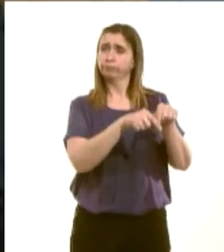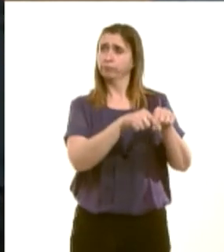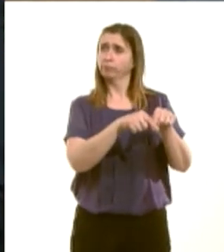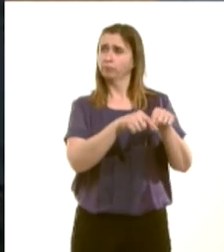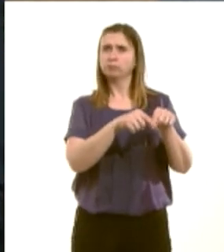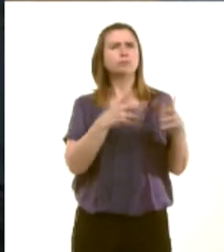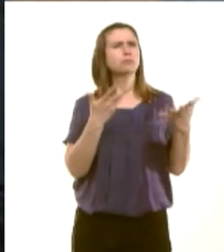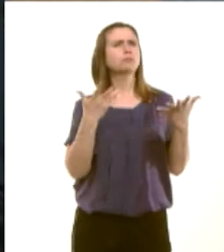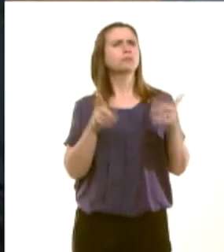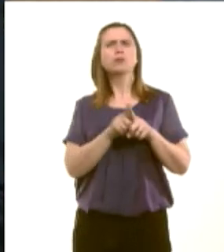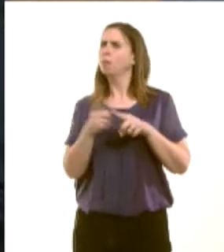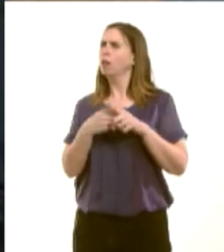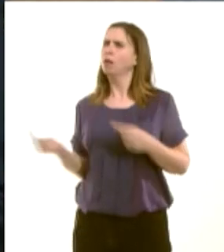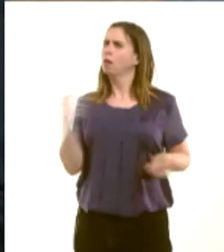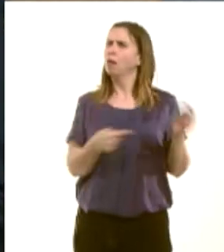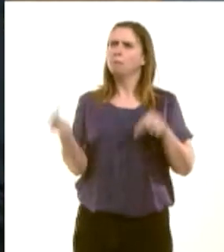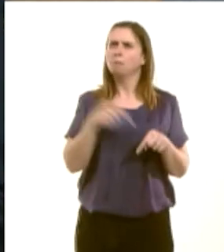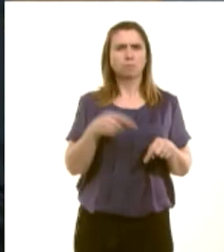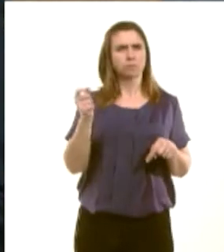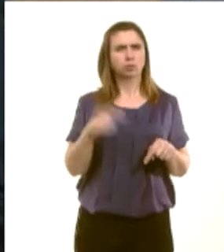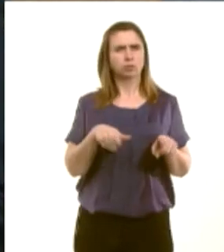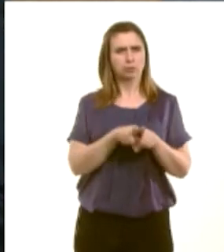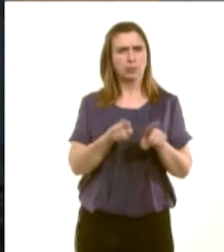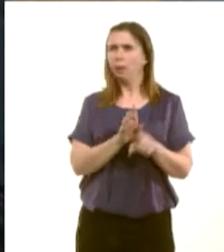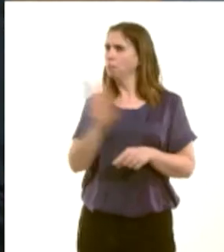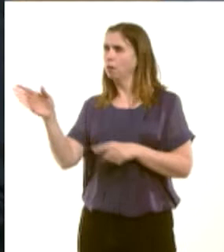be no difficulty with patients accessing services in England, nor with people in England accessing